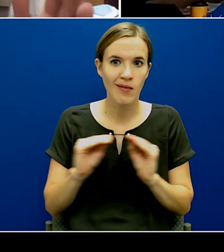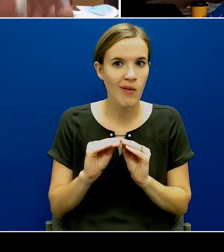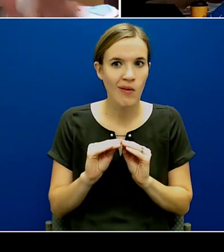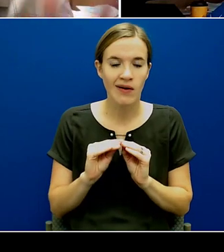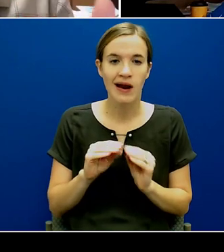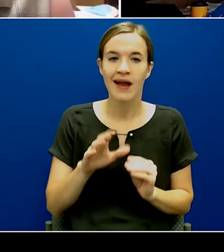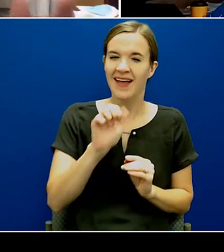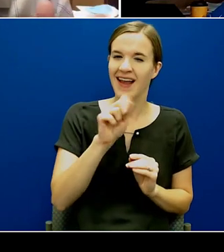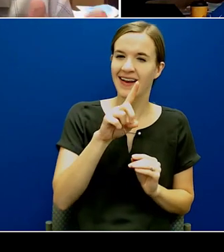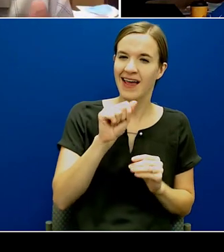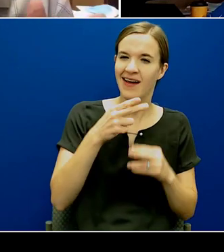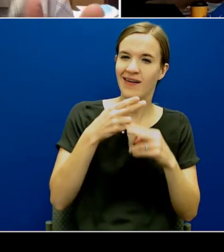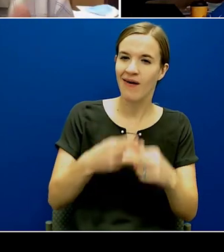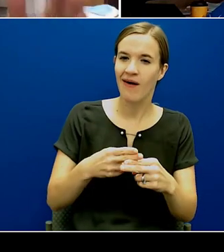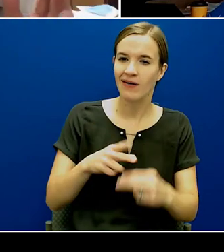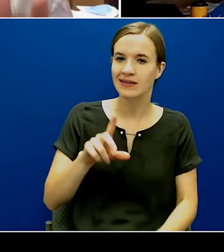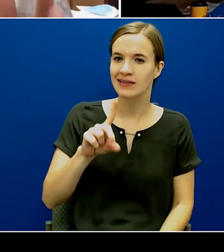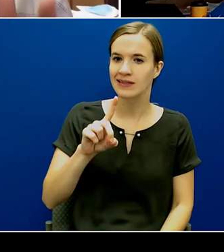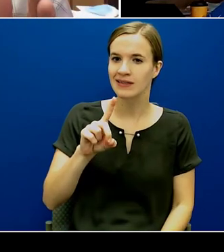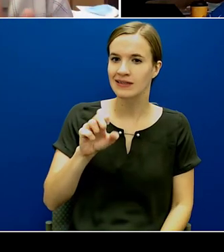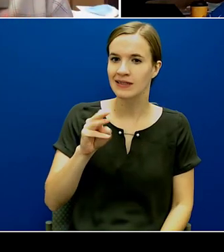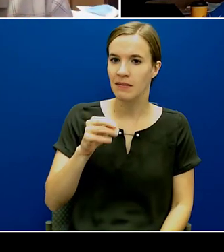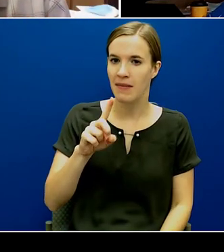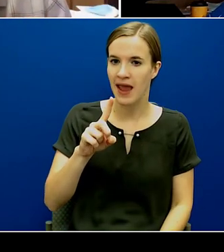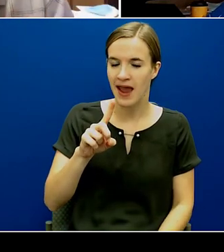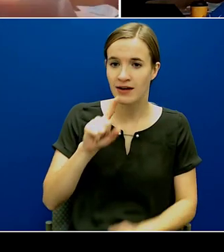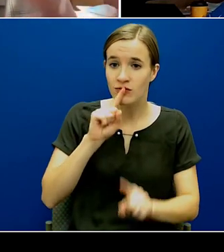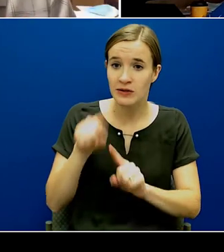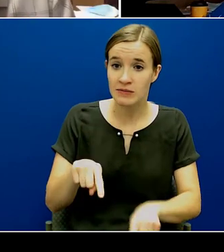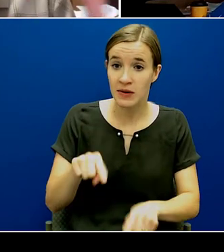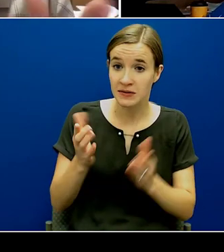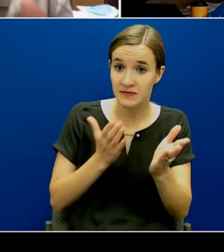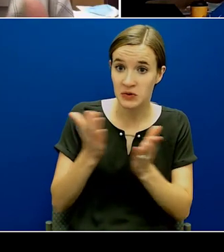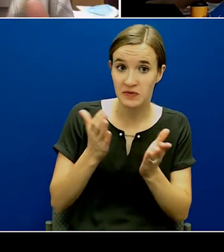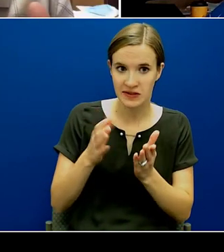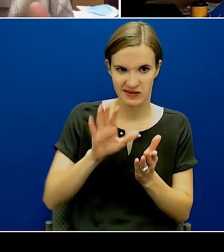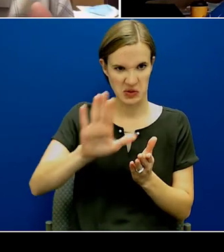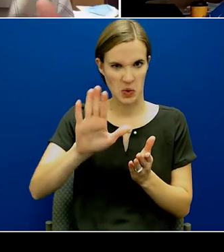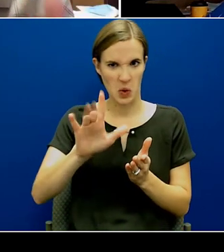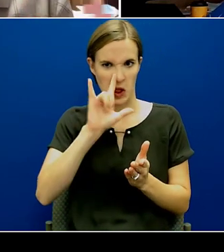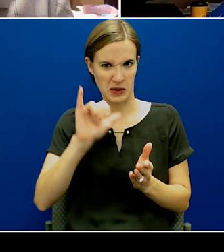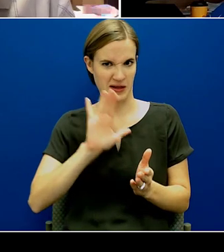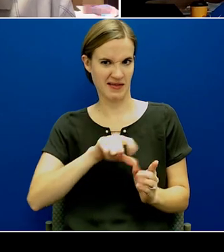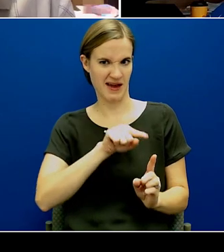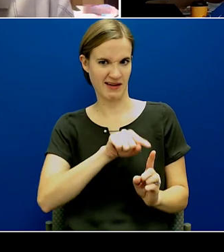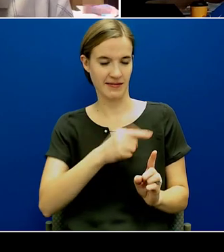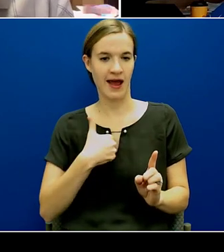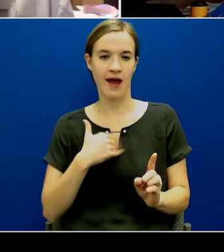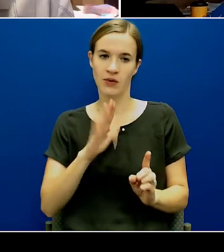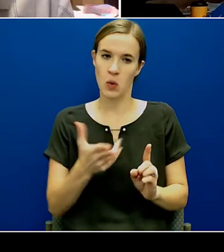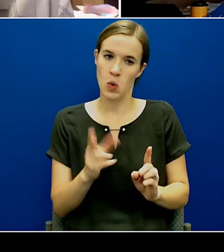it's the only thing that you can do. It's it's very hard to operate a fixed route, where there's a very small ridership and